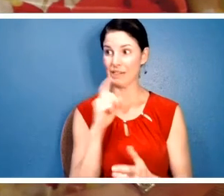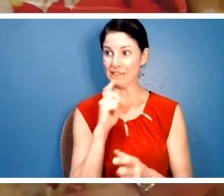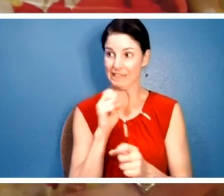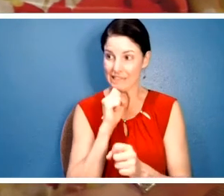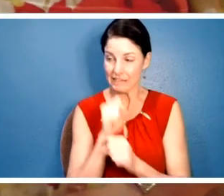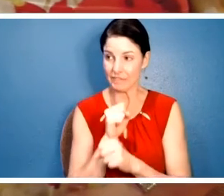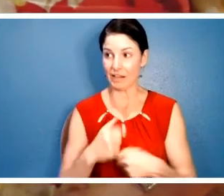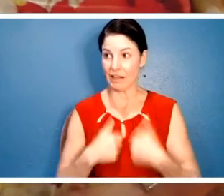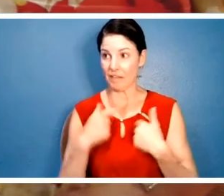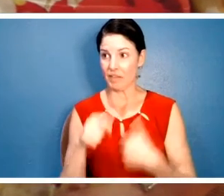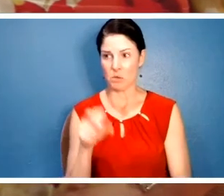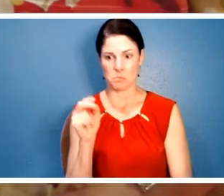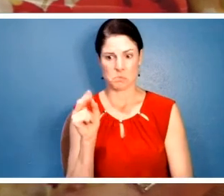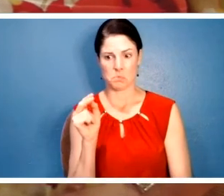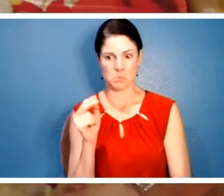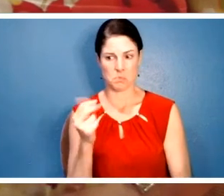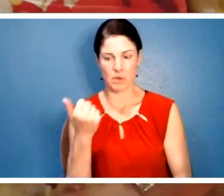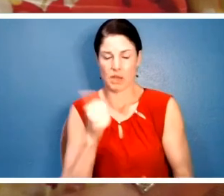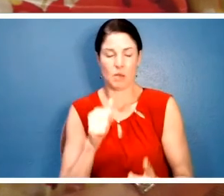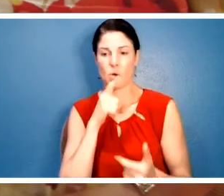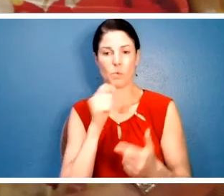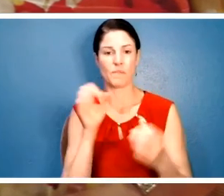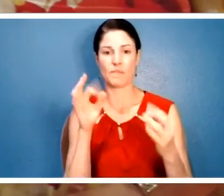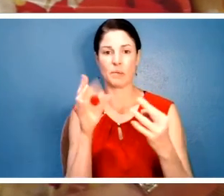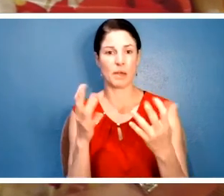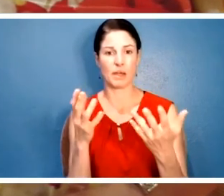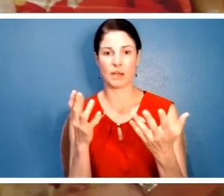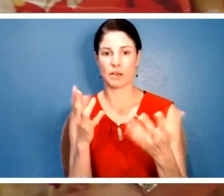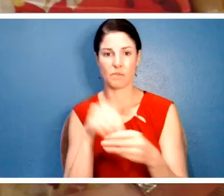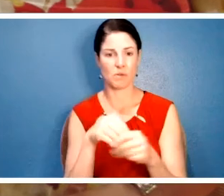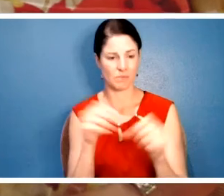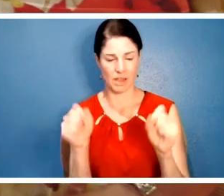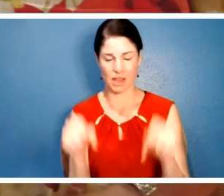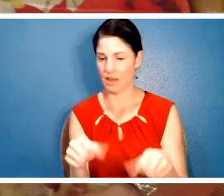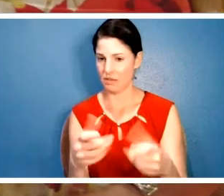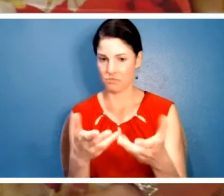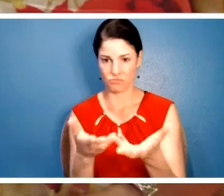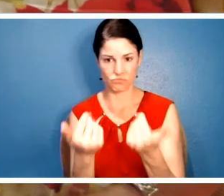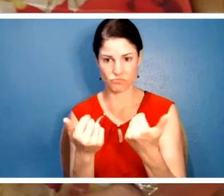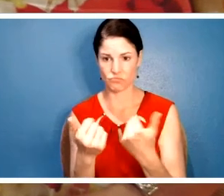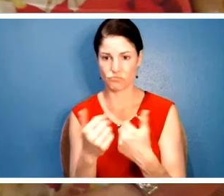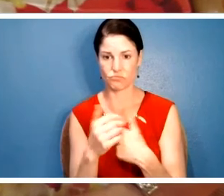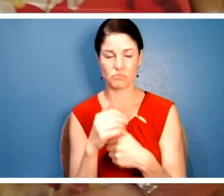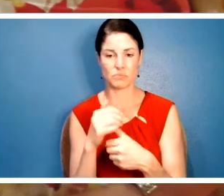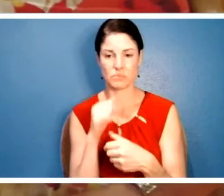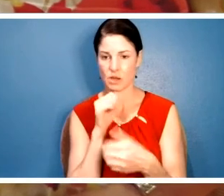SacGov: So anyone that has feedback and wants to participate can, because this is not about just voters, this is the.